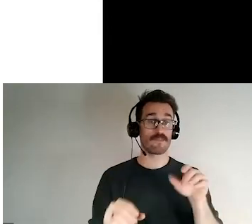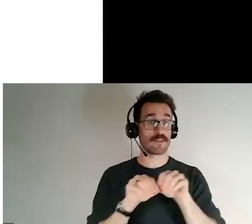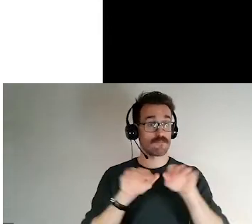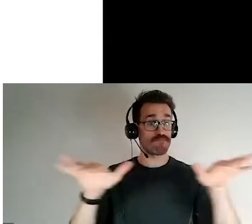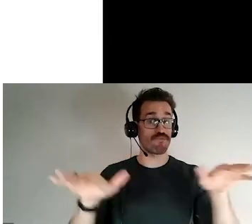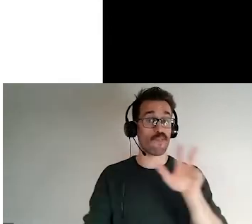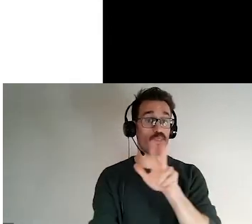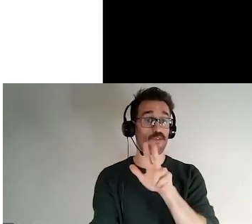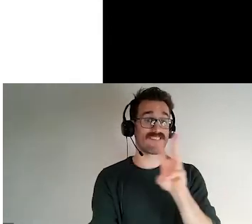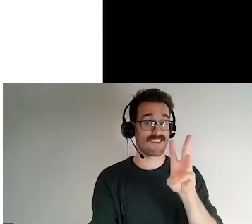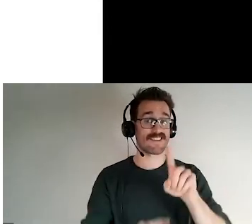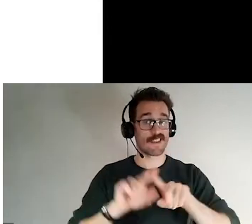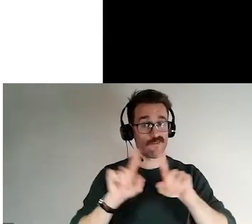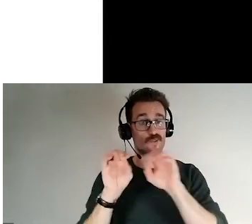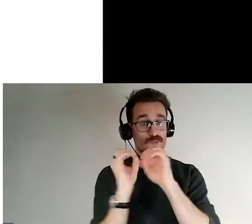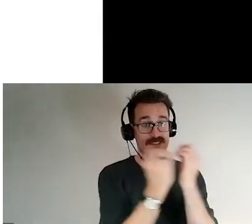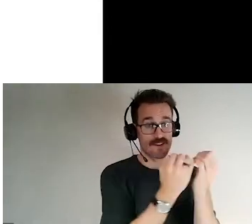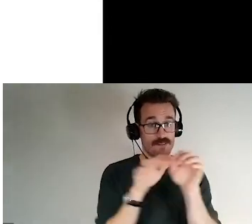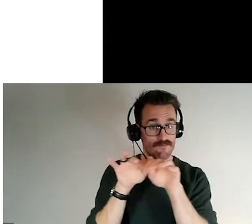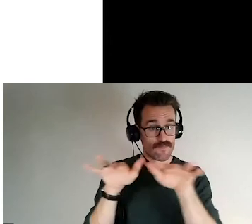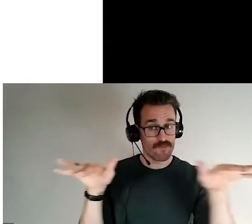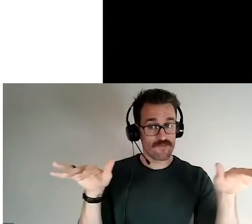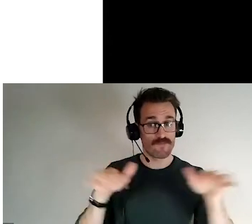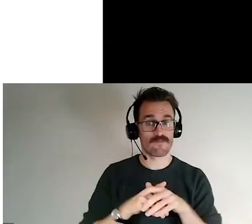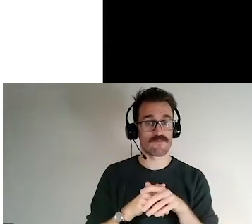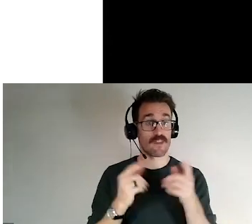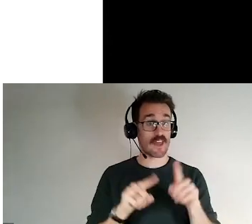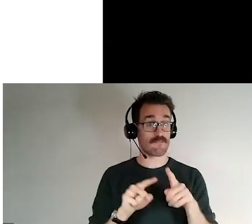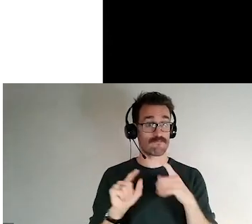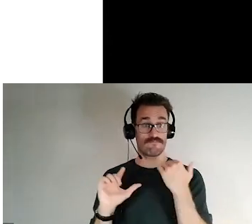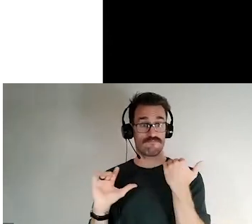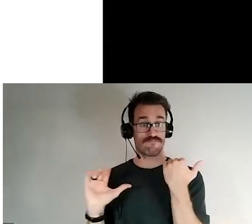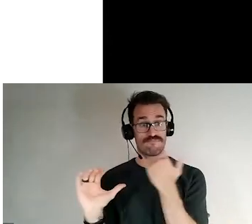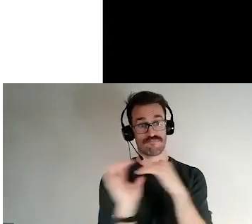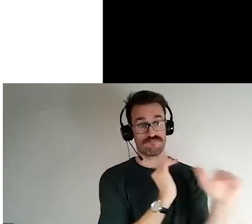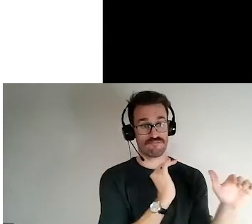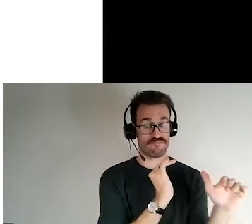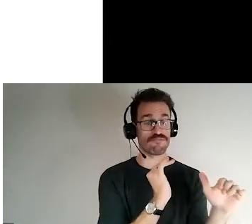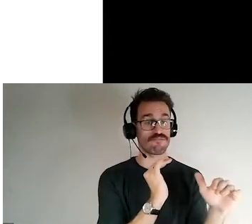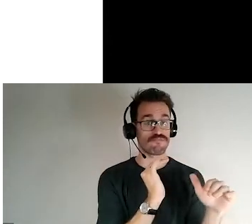sectors. We sent out organizational emails and newsletters both within the Arthritis Society